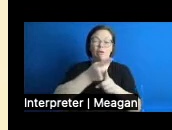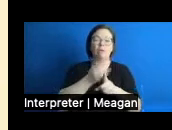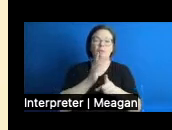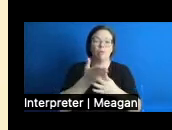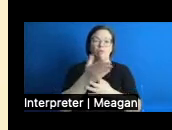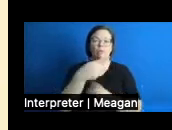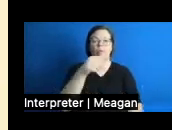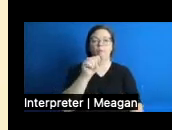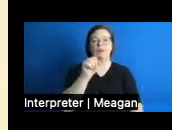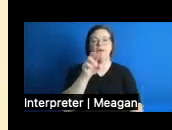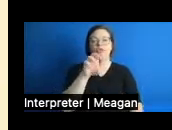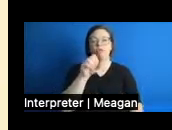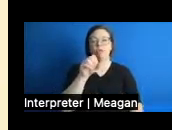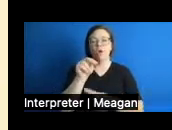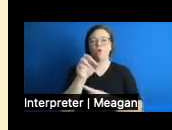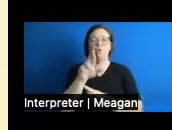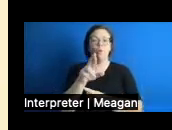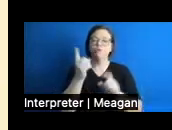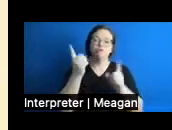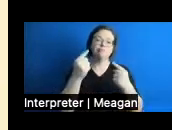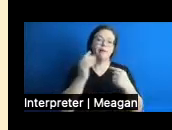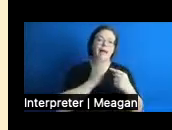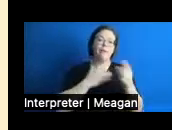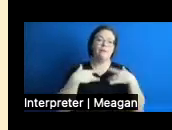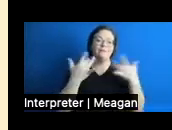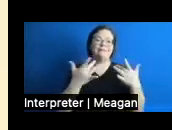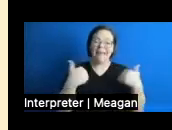the link on our website or continuing just to come to our events. Having you here is